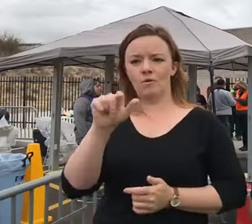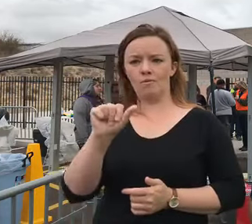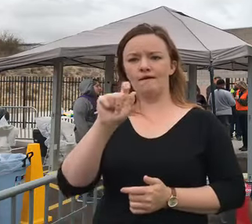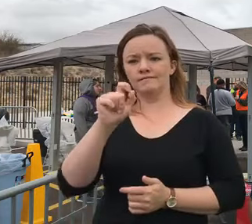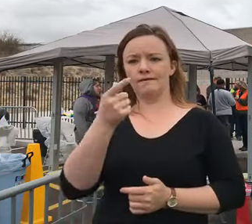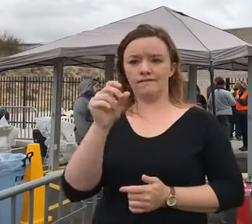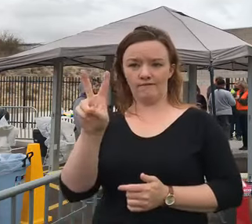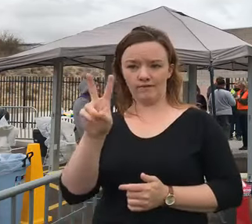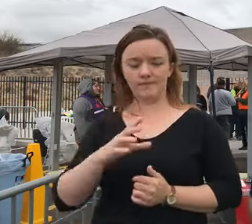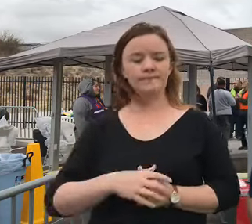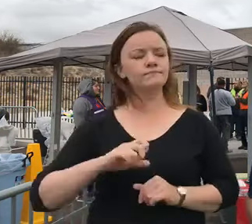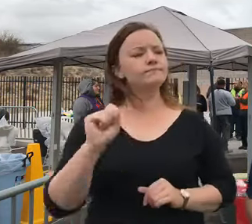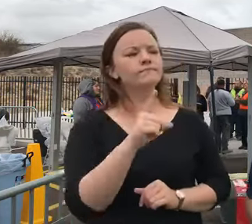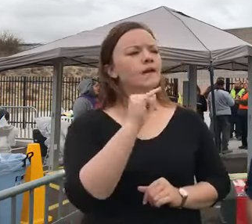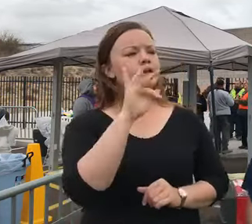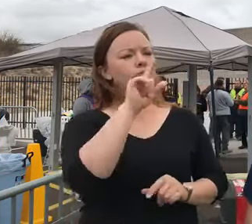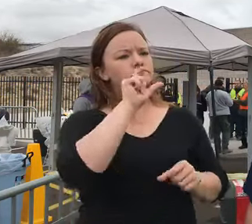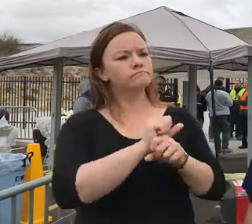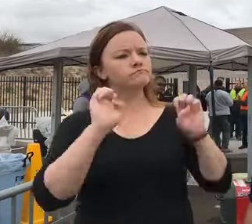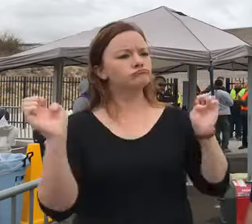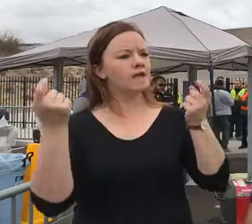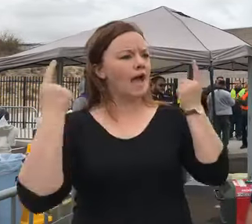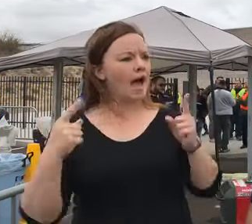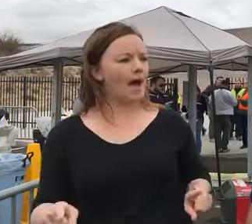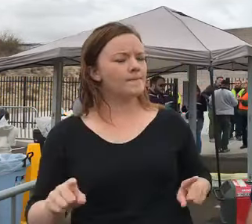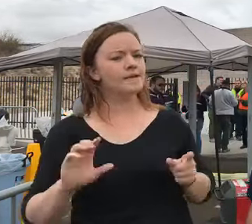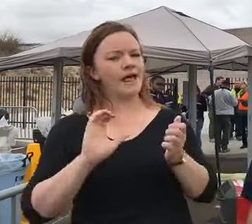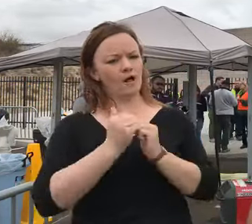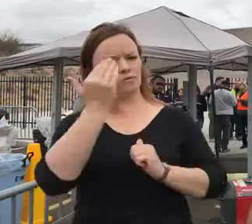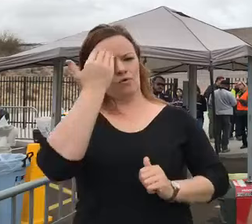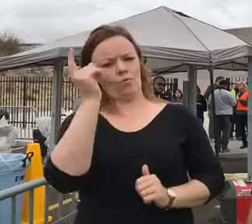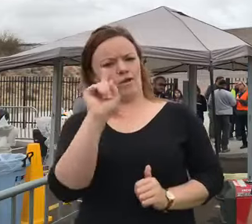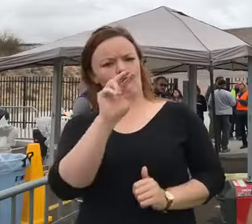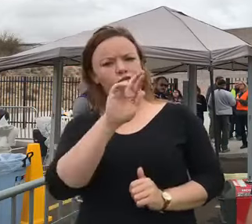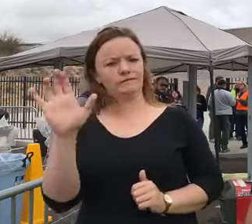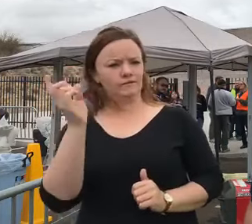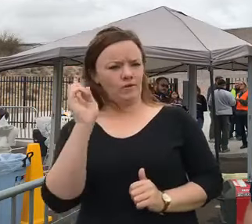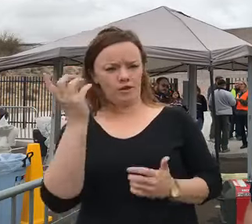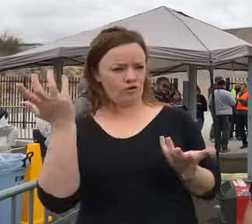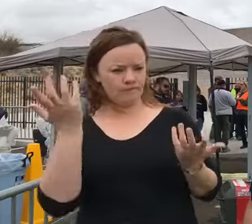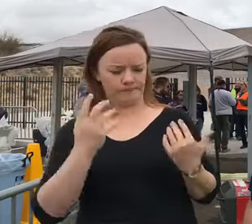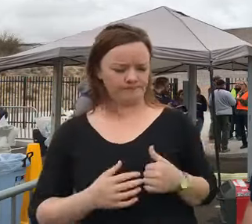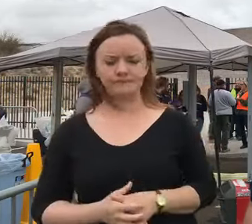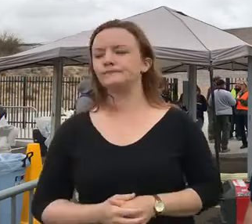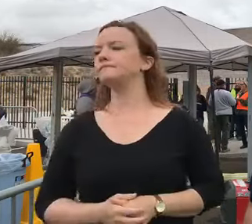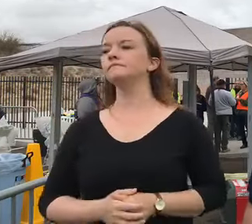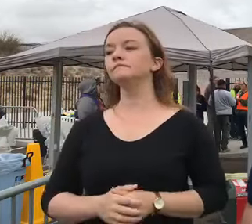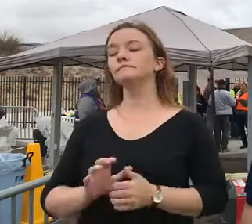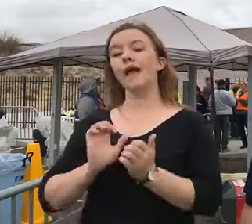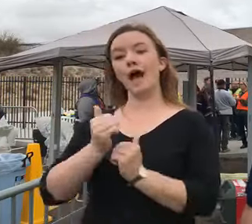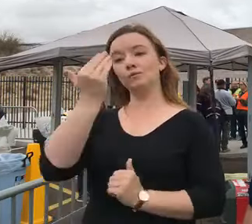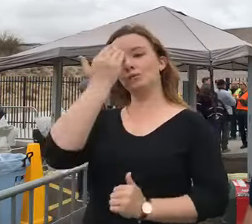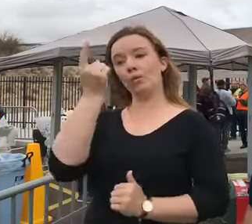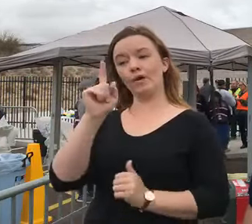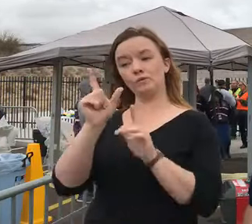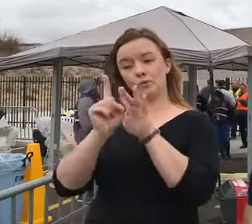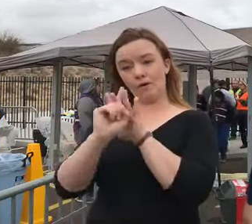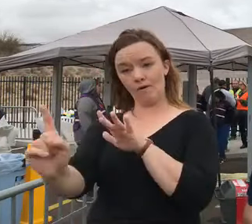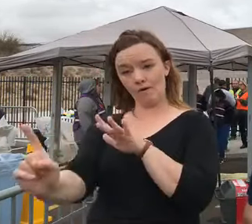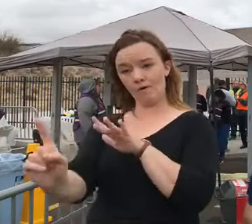If this was to happen how will someone know where the reception and care center is at? So how will you know where to go where the RCC is going to be located?